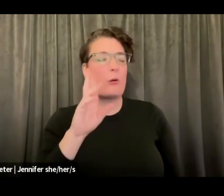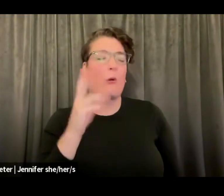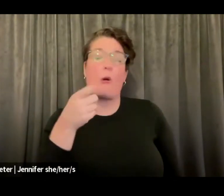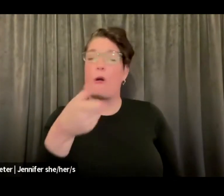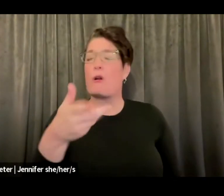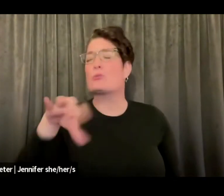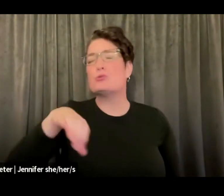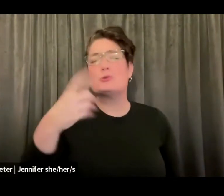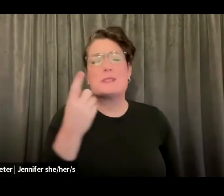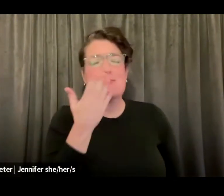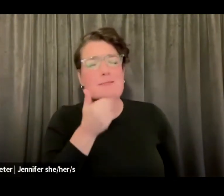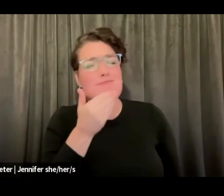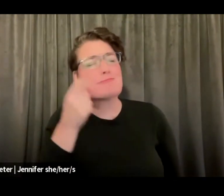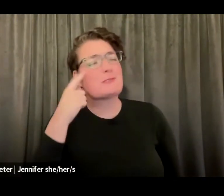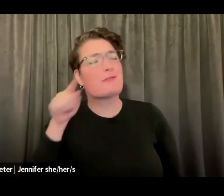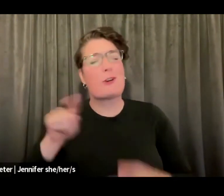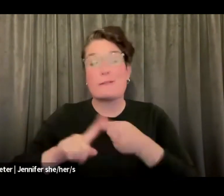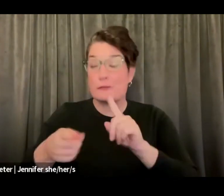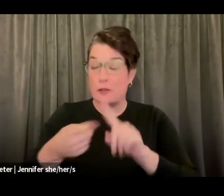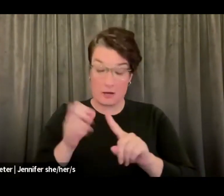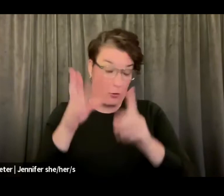sweet for a friend or a stranger.